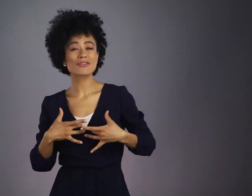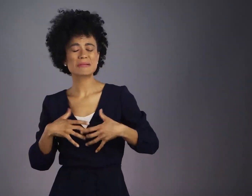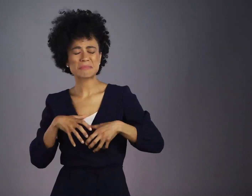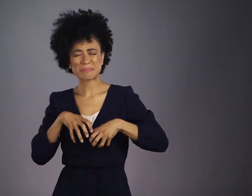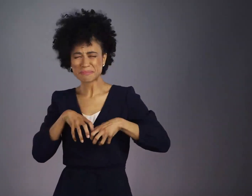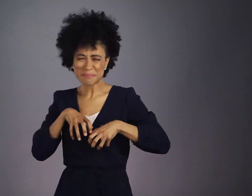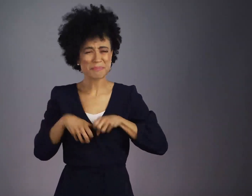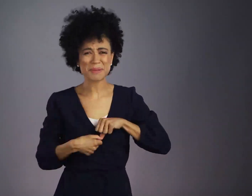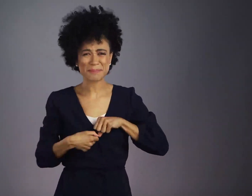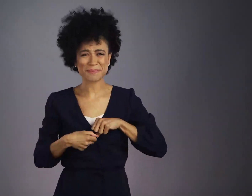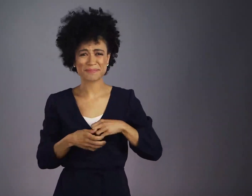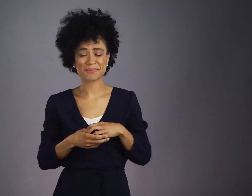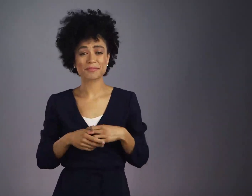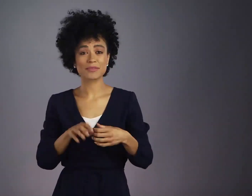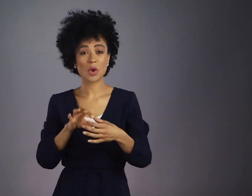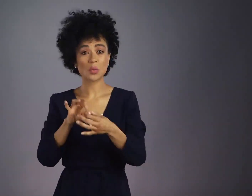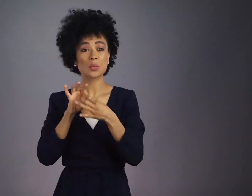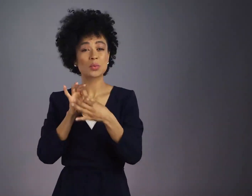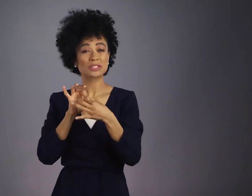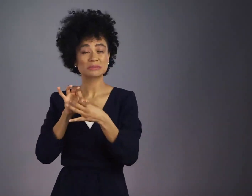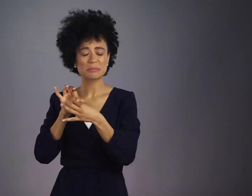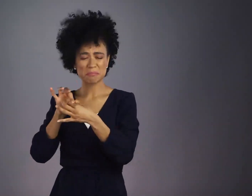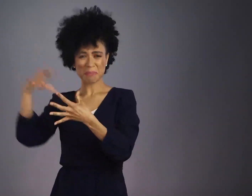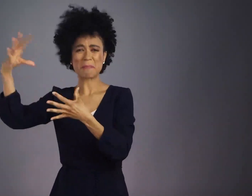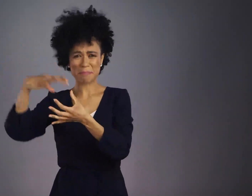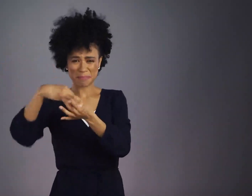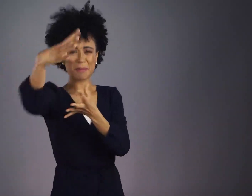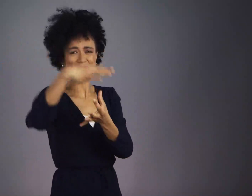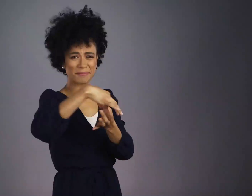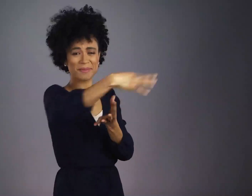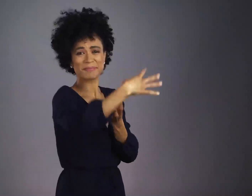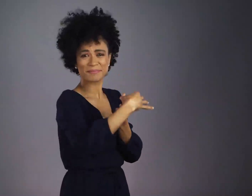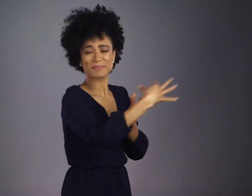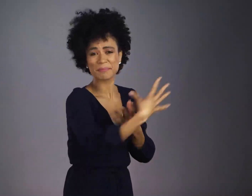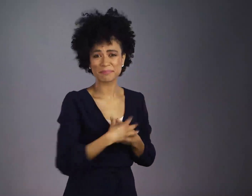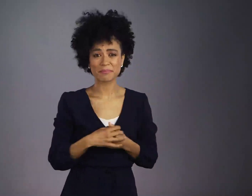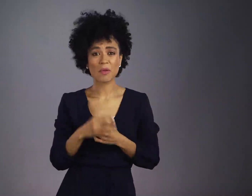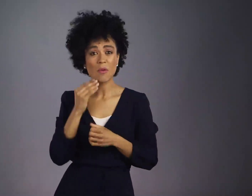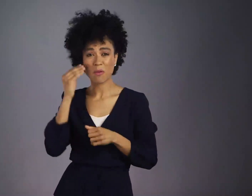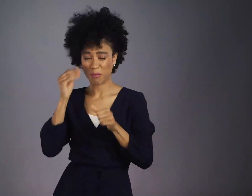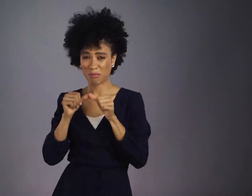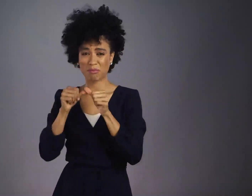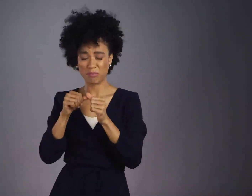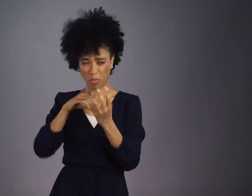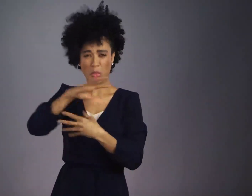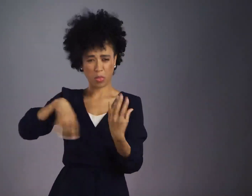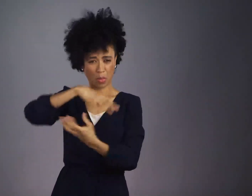Hearts are broken. Sweet relationships are dead. Affections have been uprooted.